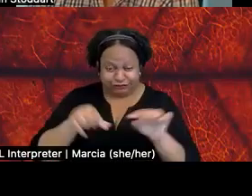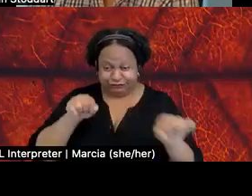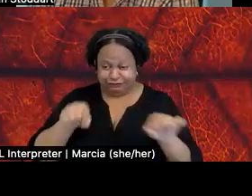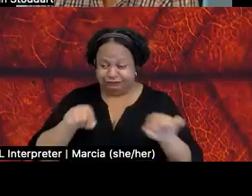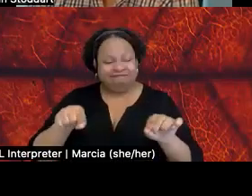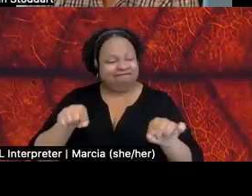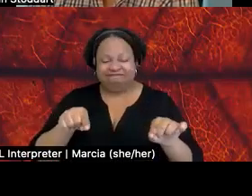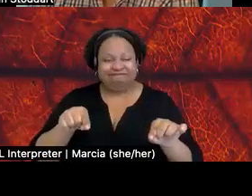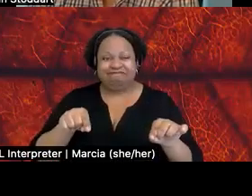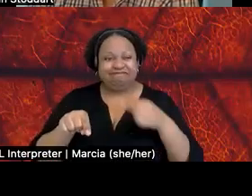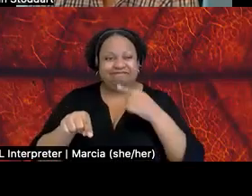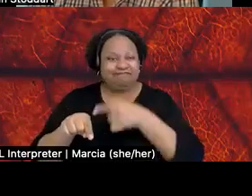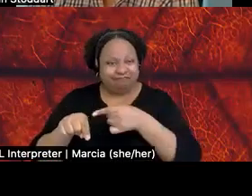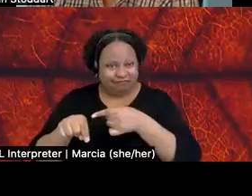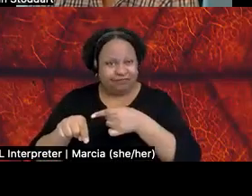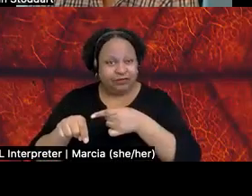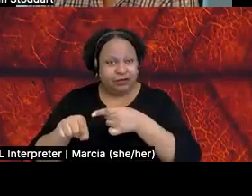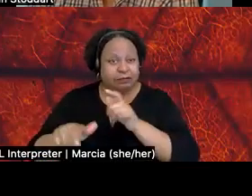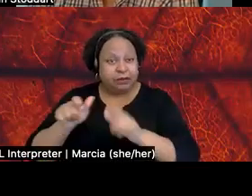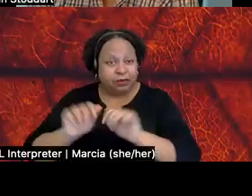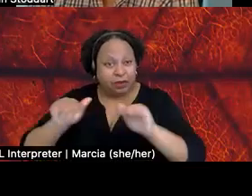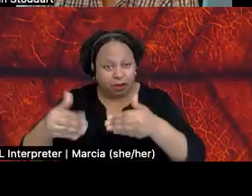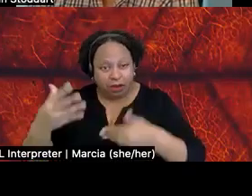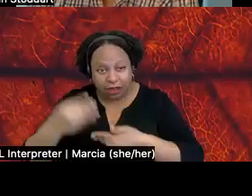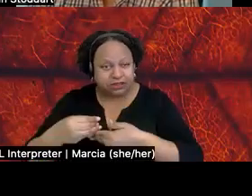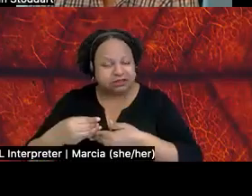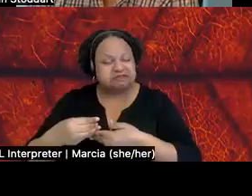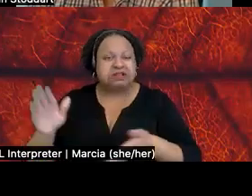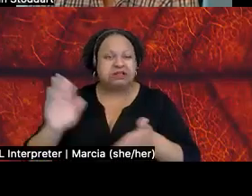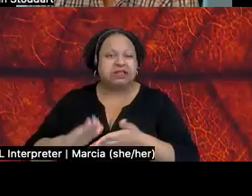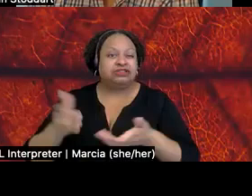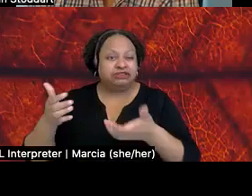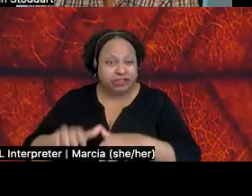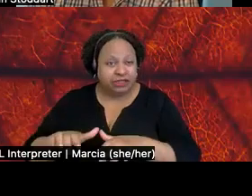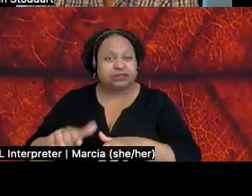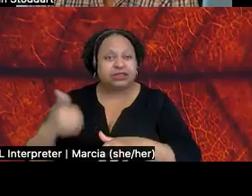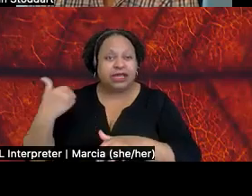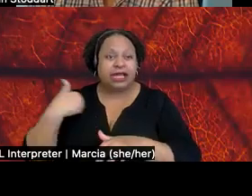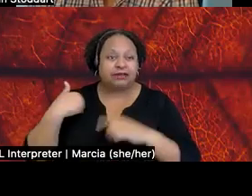a thought disorder or schizophrenia than those in the general population.